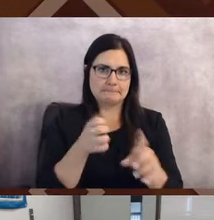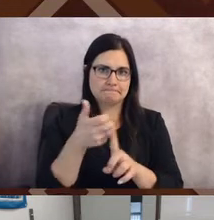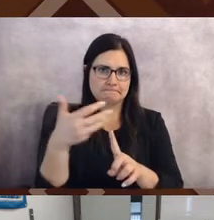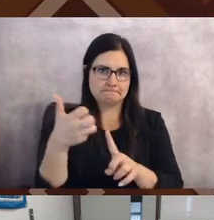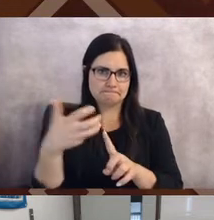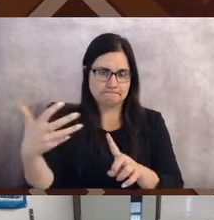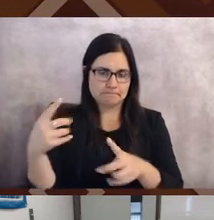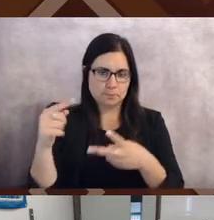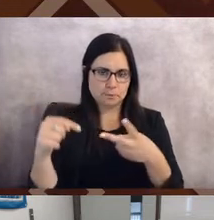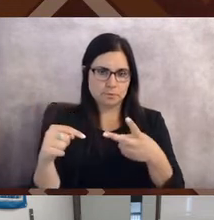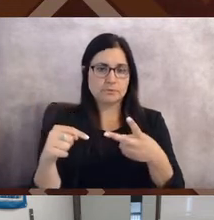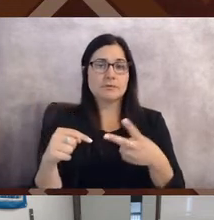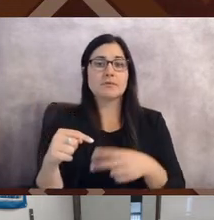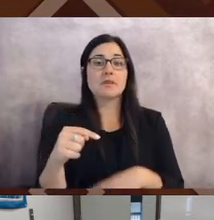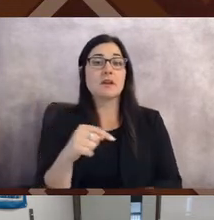what the religion was or is